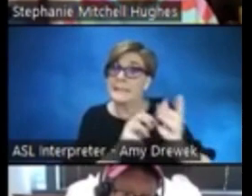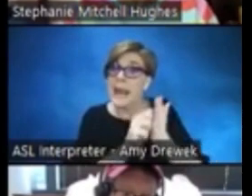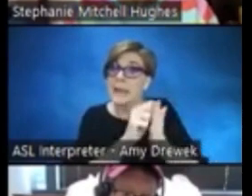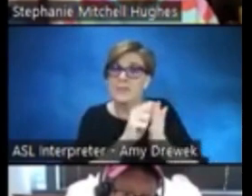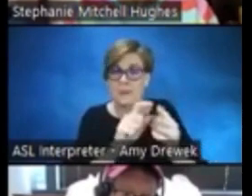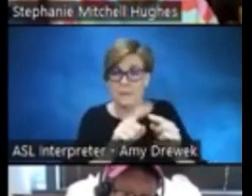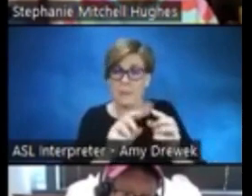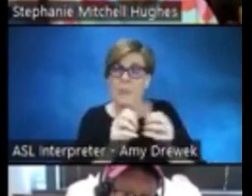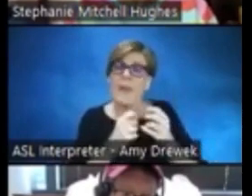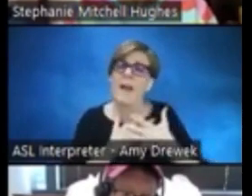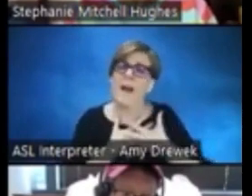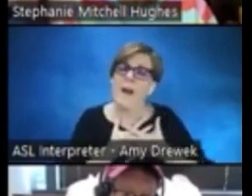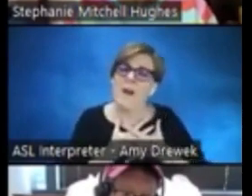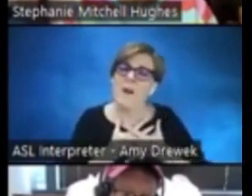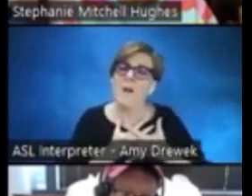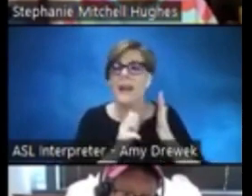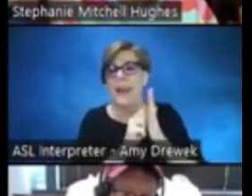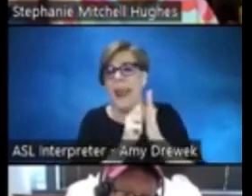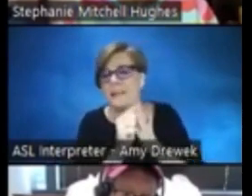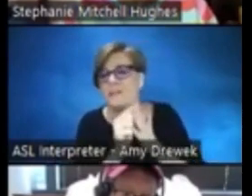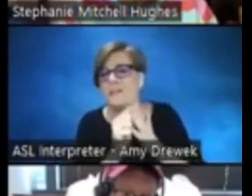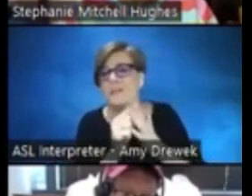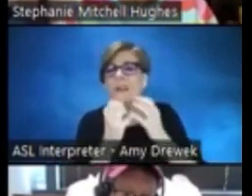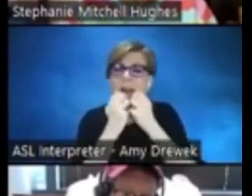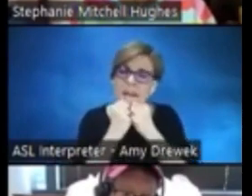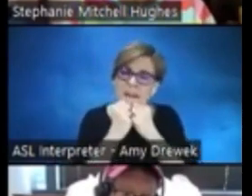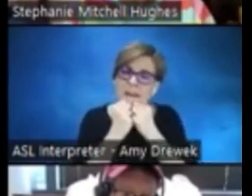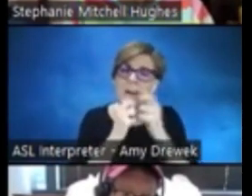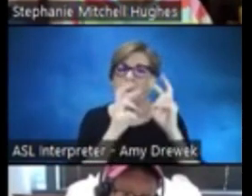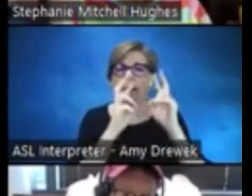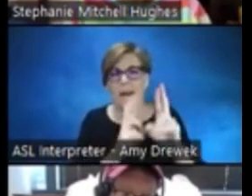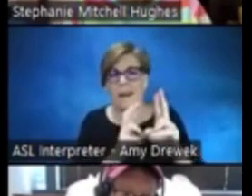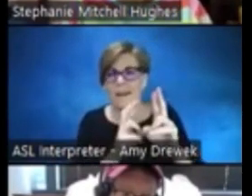AND THOUGHTFUL APPROACH THAT HAPPENS WITH SOMEONE WITH CANCER.